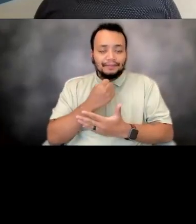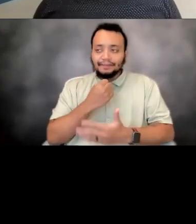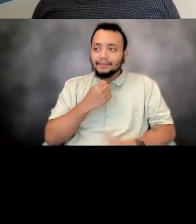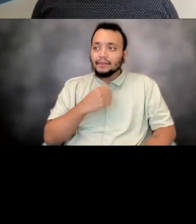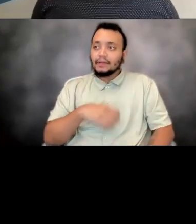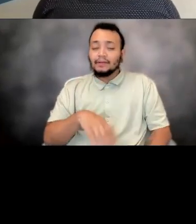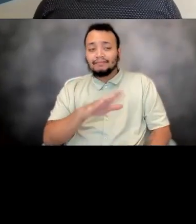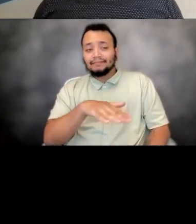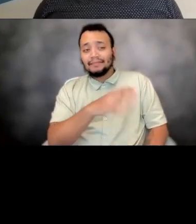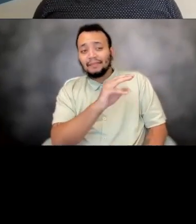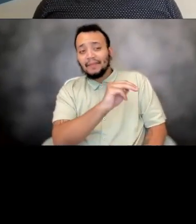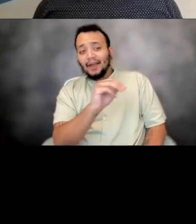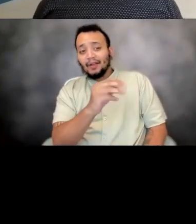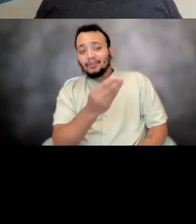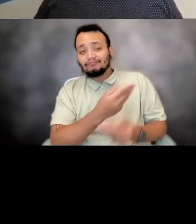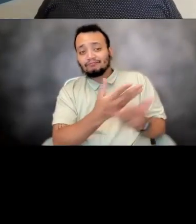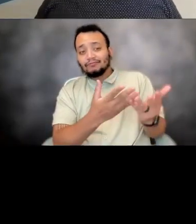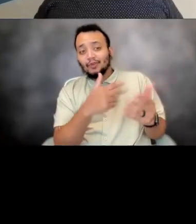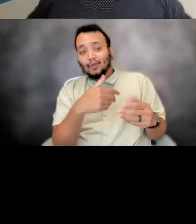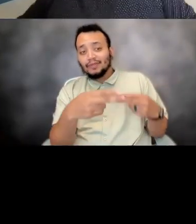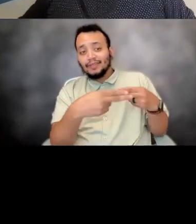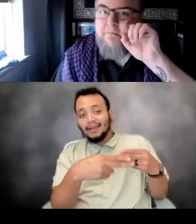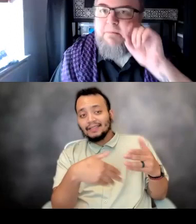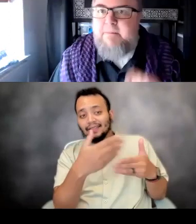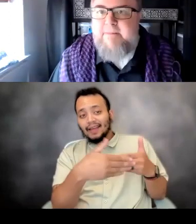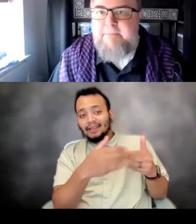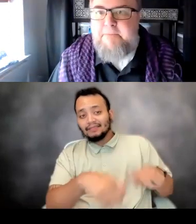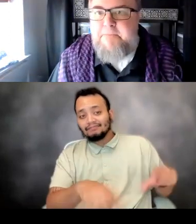if you wanna hop on screen while people are stretching